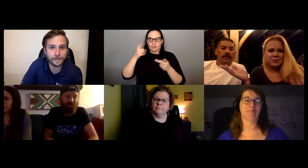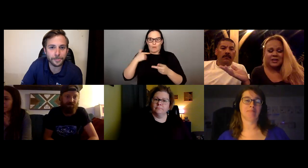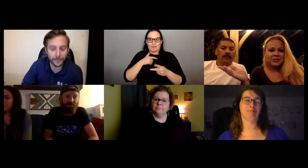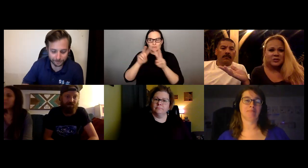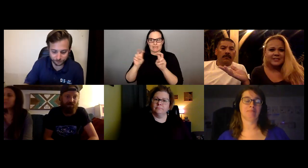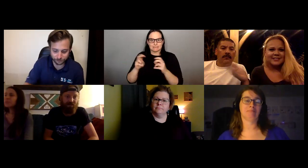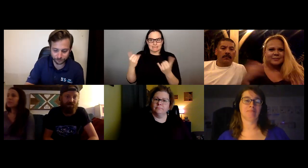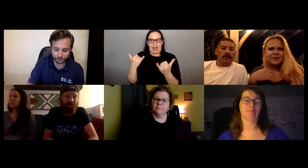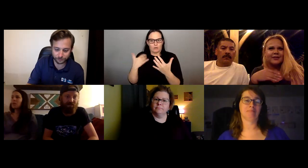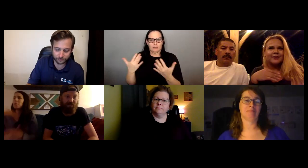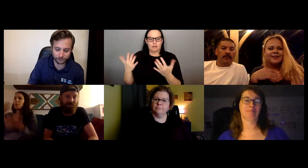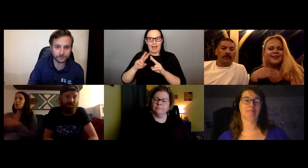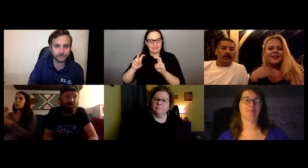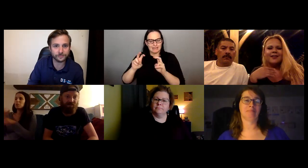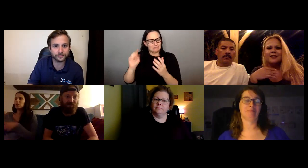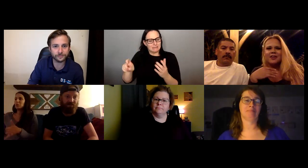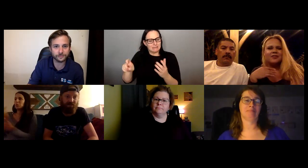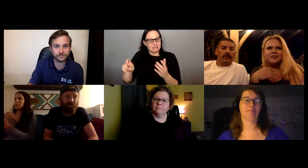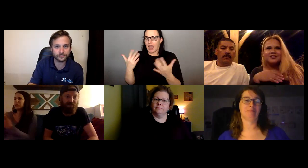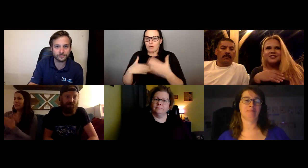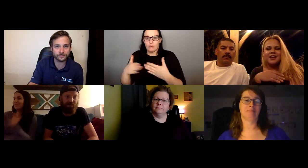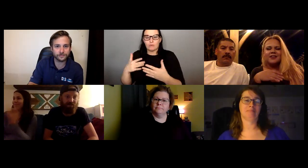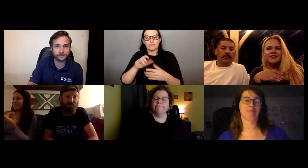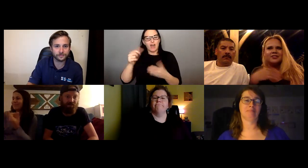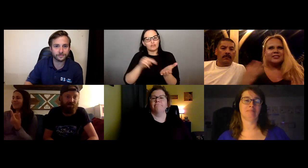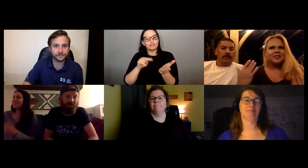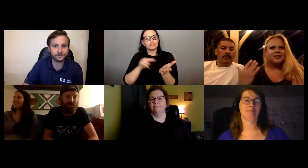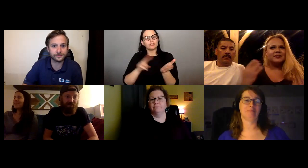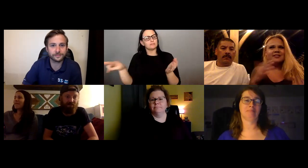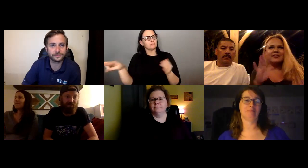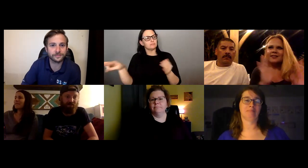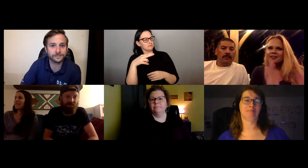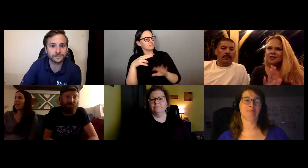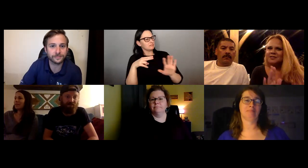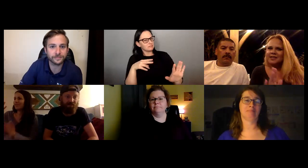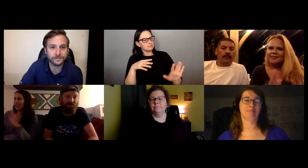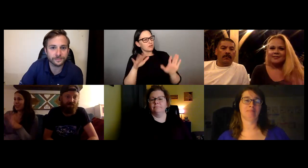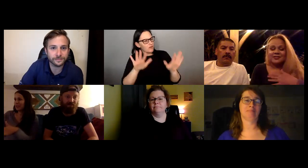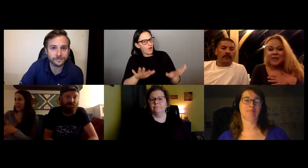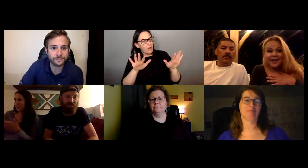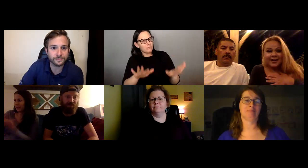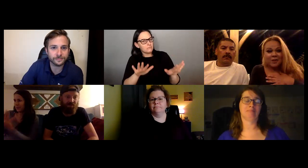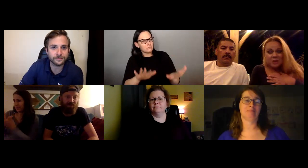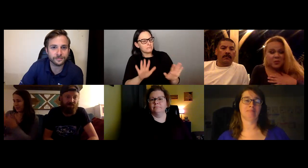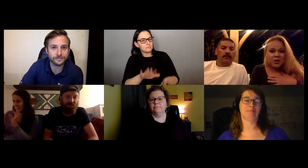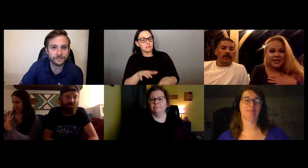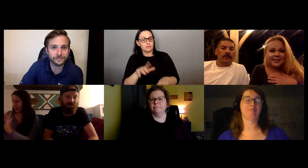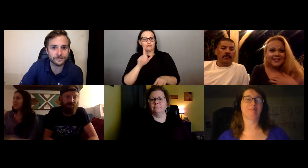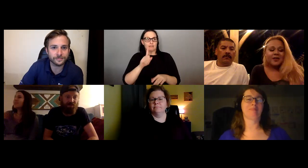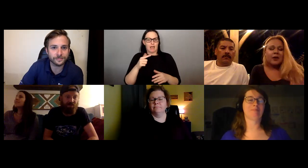got to do her assessment and then the other nurse just kind of looked at her and said like calm down and so that kind of got me